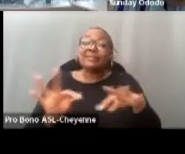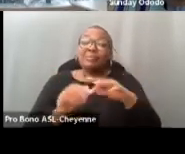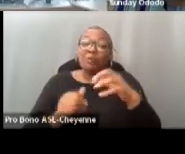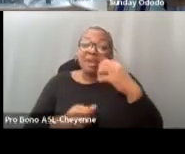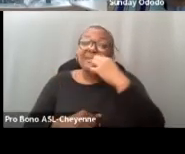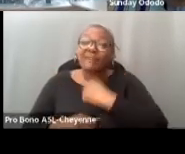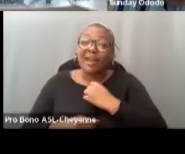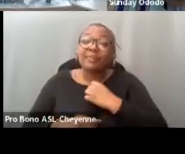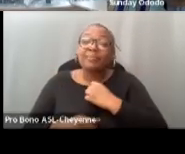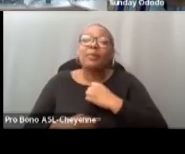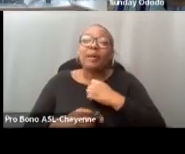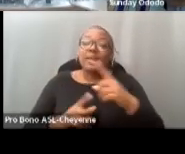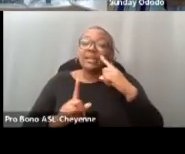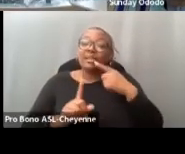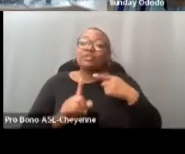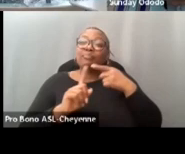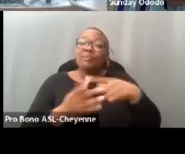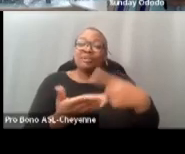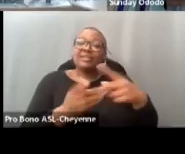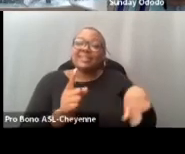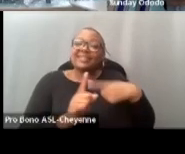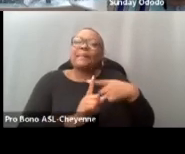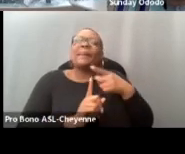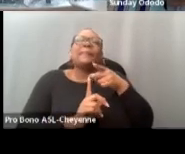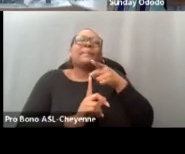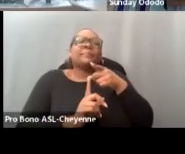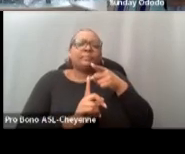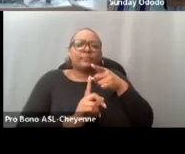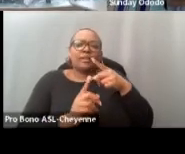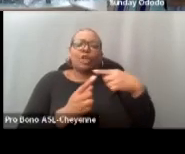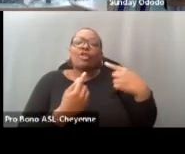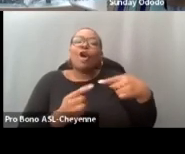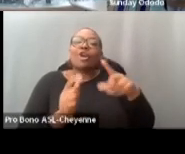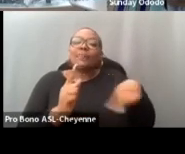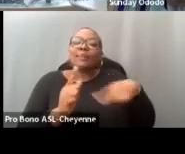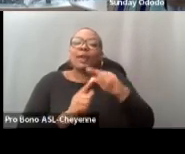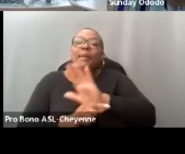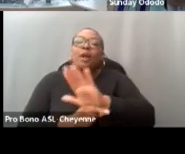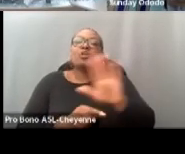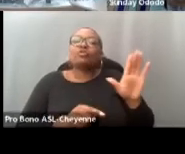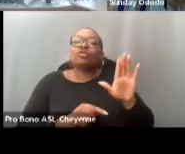to some of the points you also raised. The argument about the altruistic motive